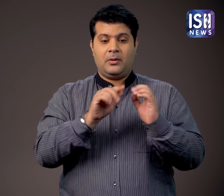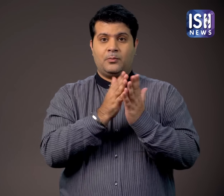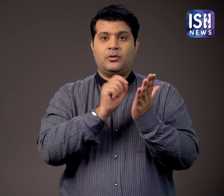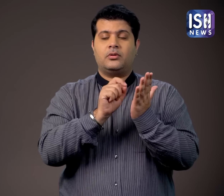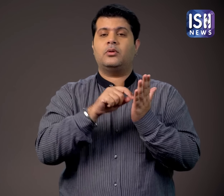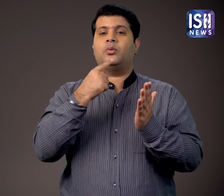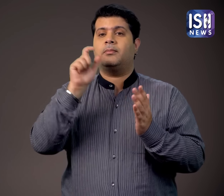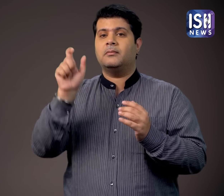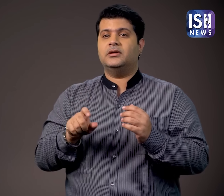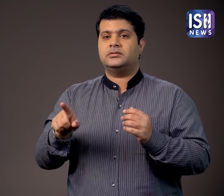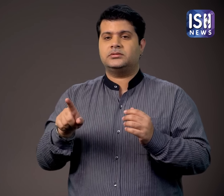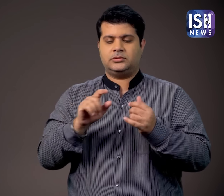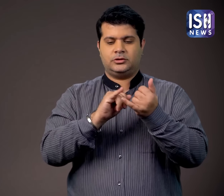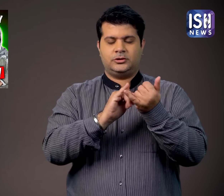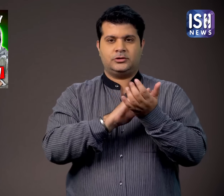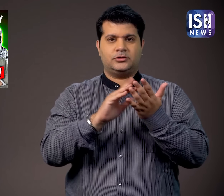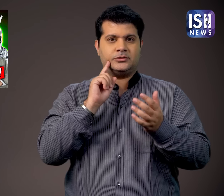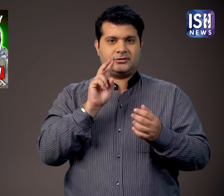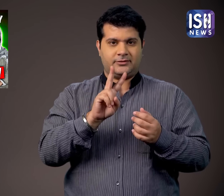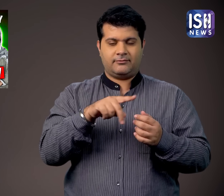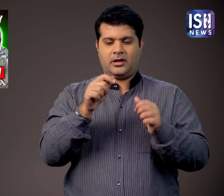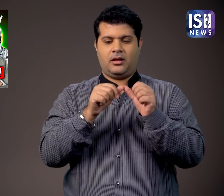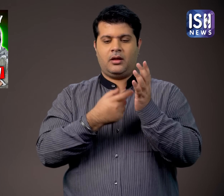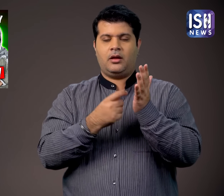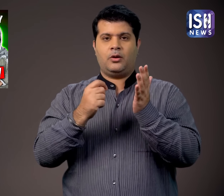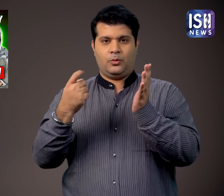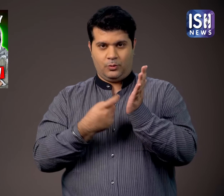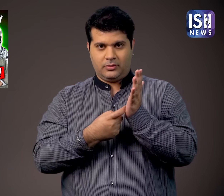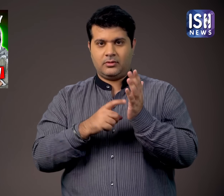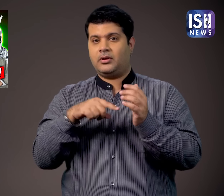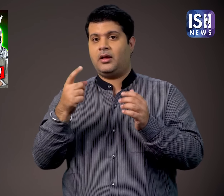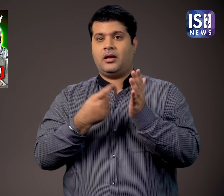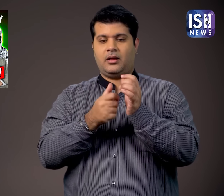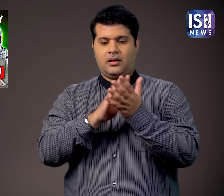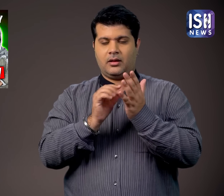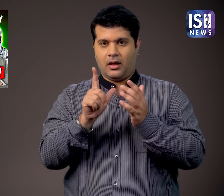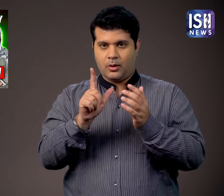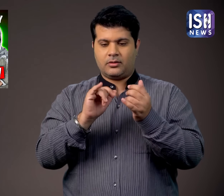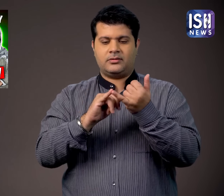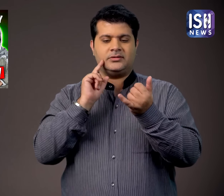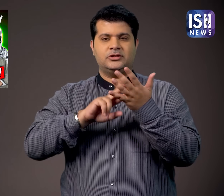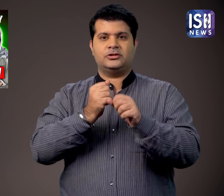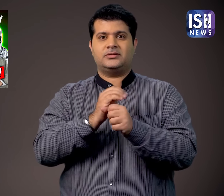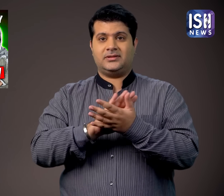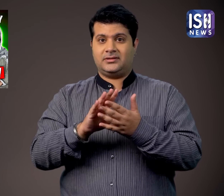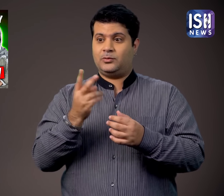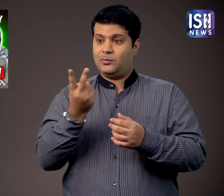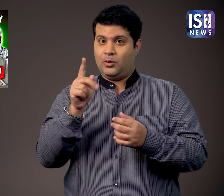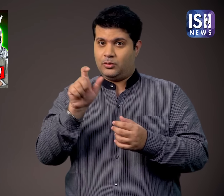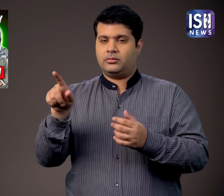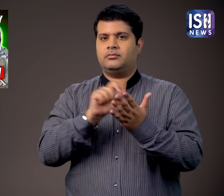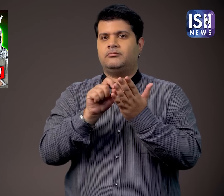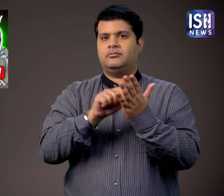written by Shiv Aroor and Rahul Singh.